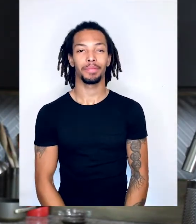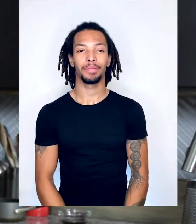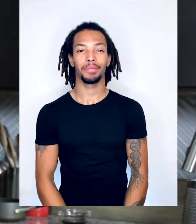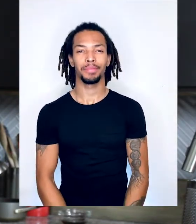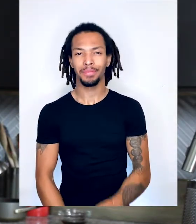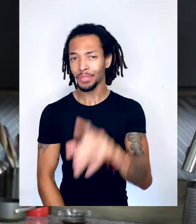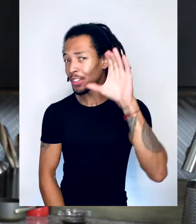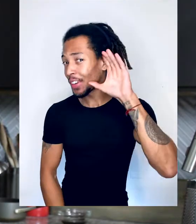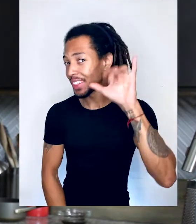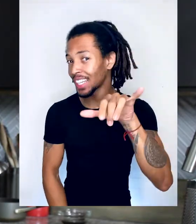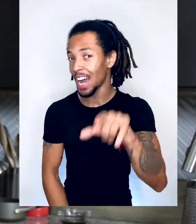Did you hear that?